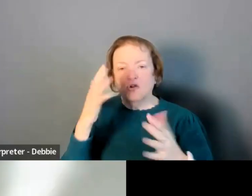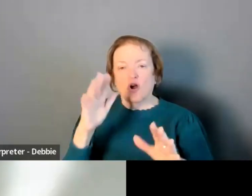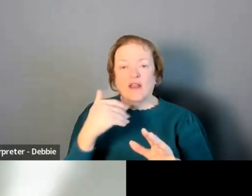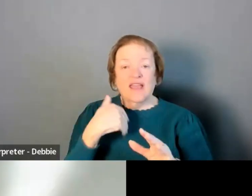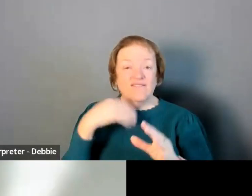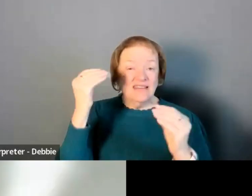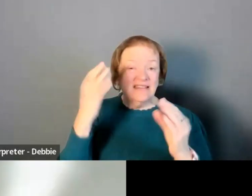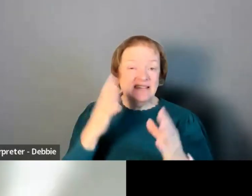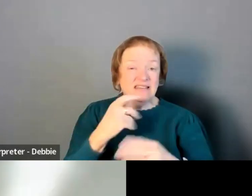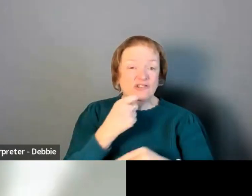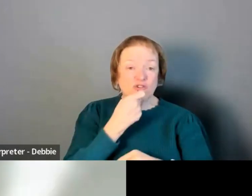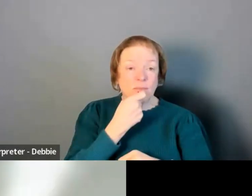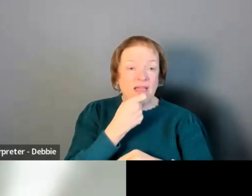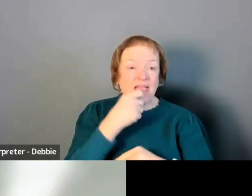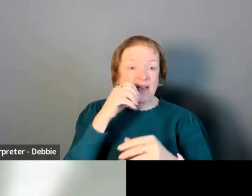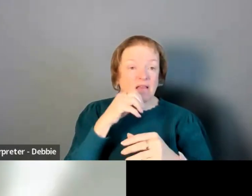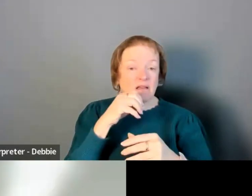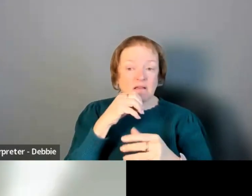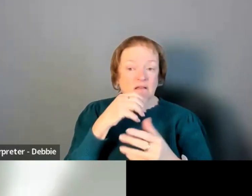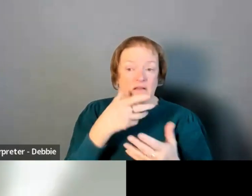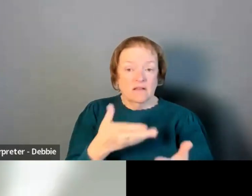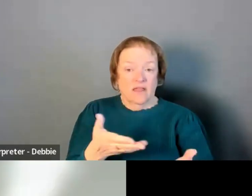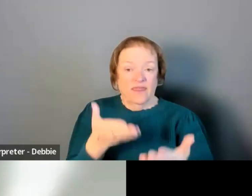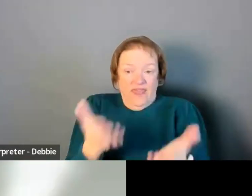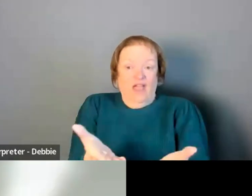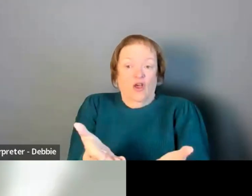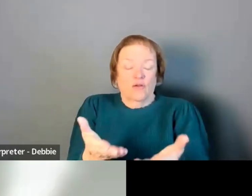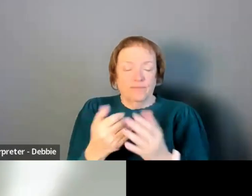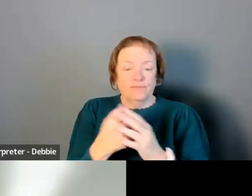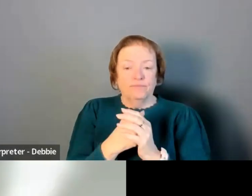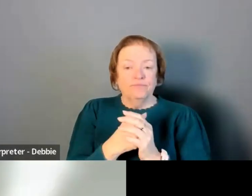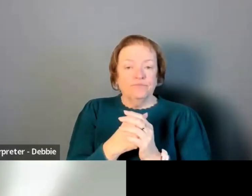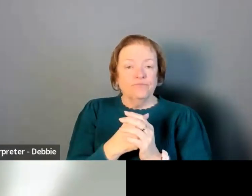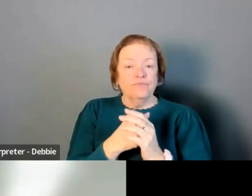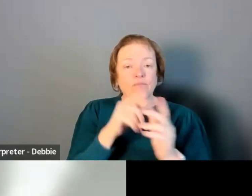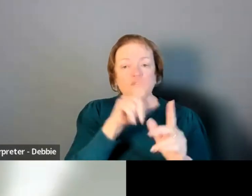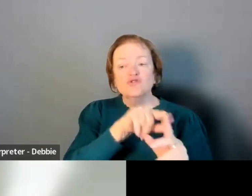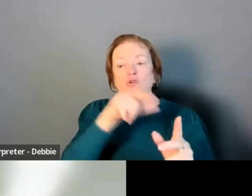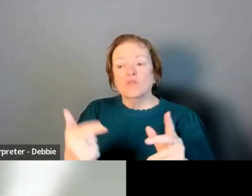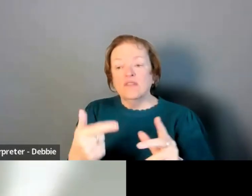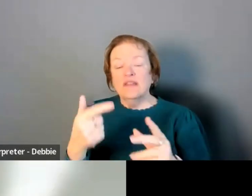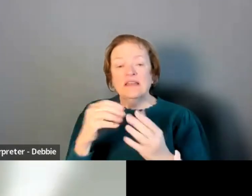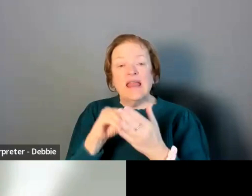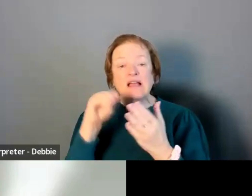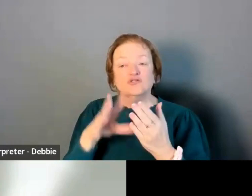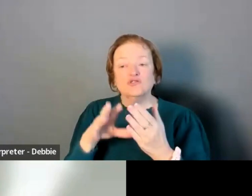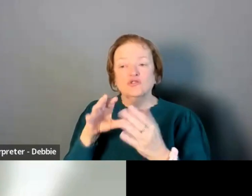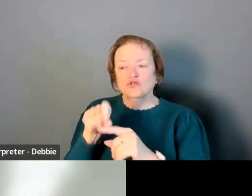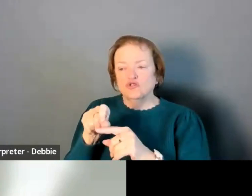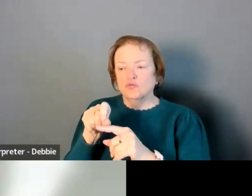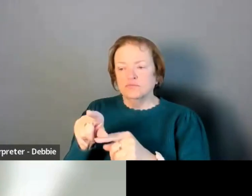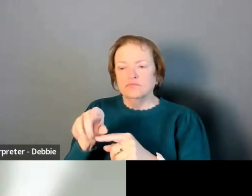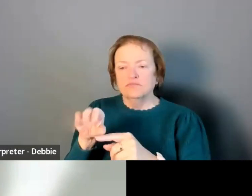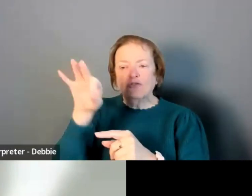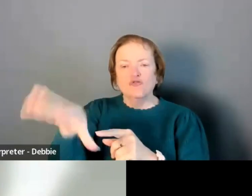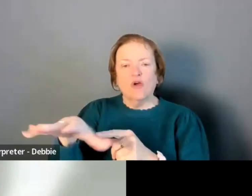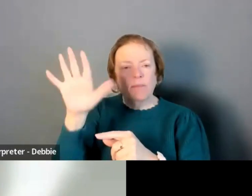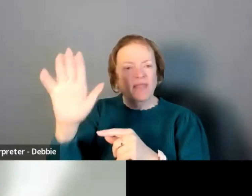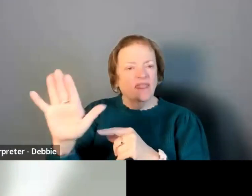in your inventory or your, surplus, and you just pull that you can even if it is an old so,